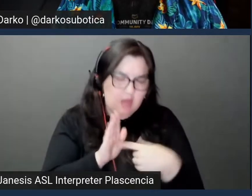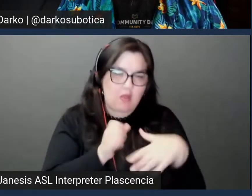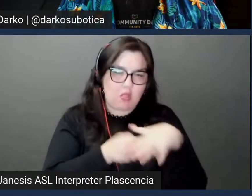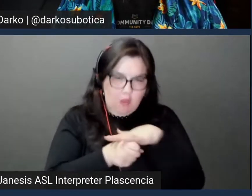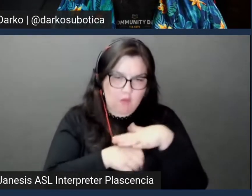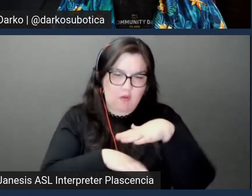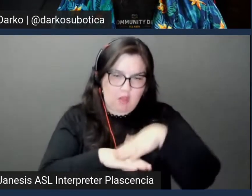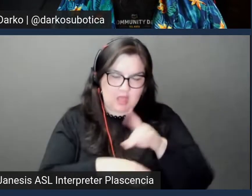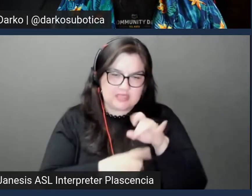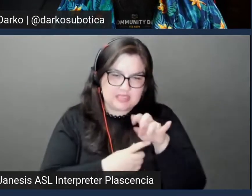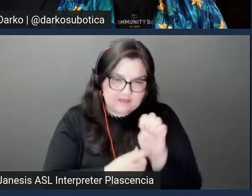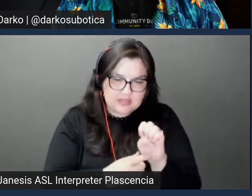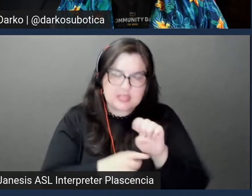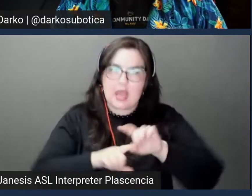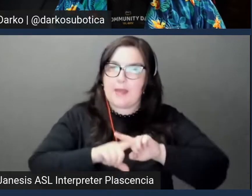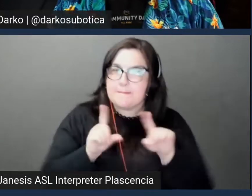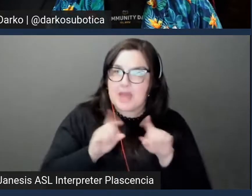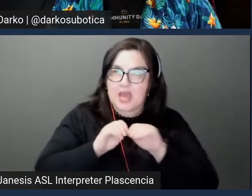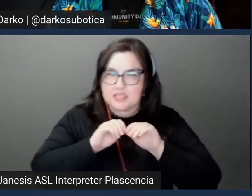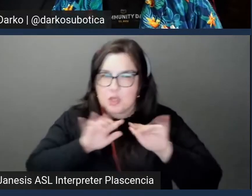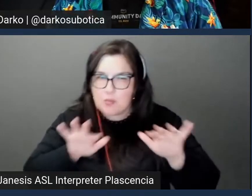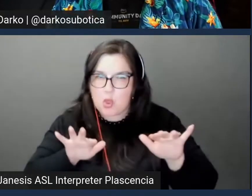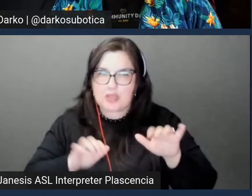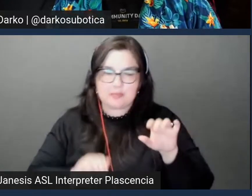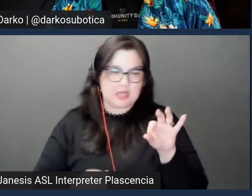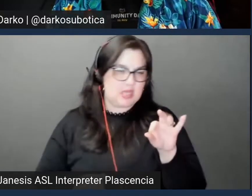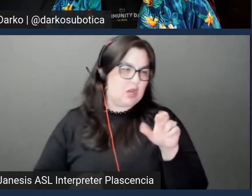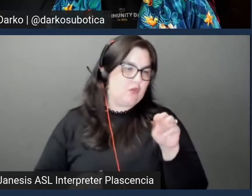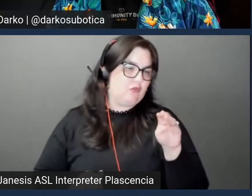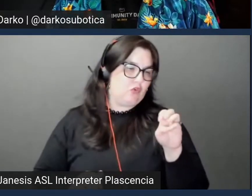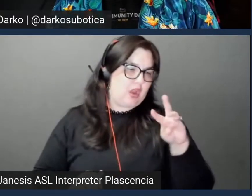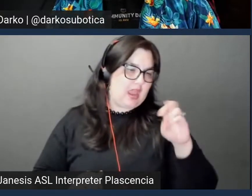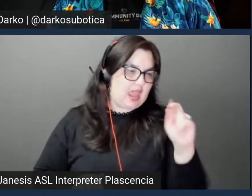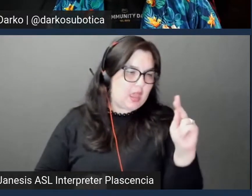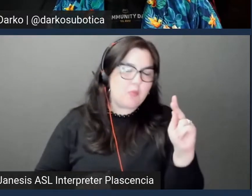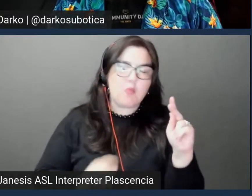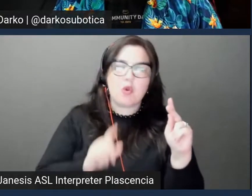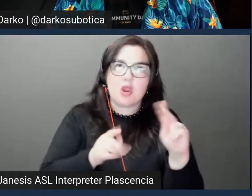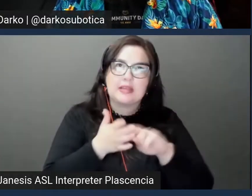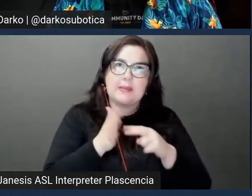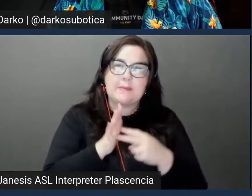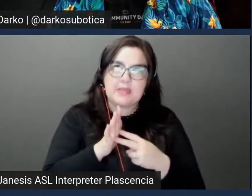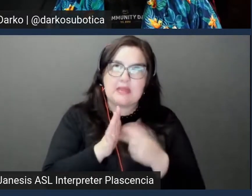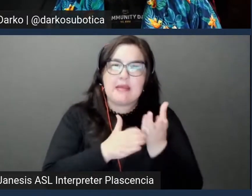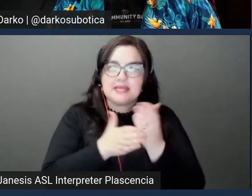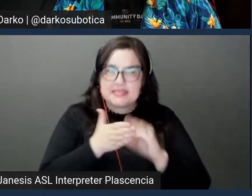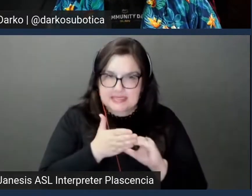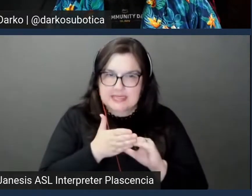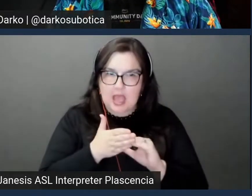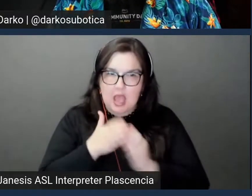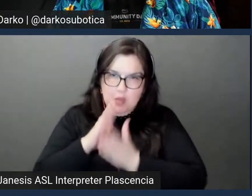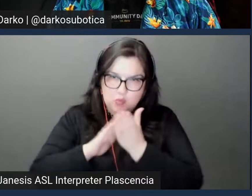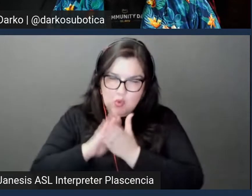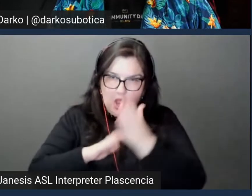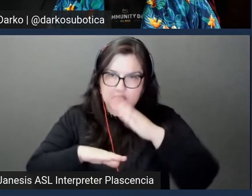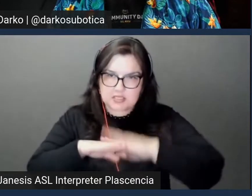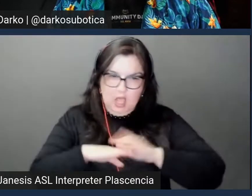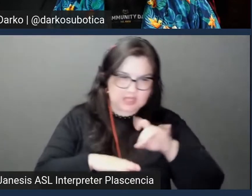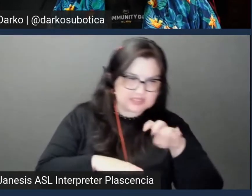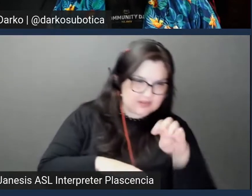is there a deployment framework wherein you can have some, I've got some on device, some on the cloud, or a combination?